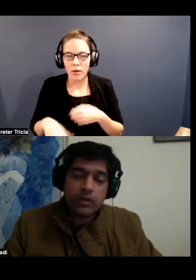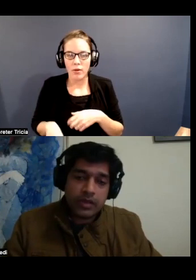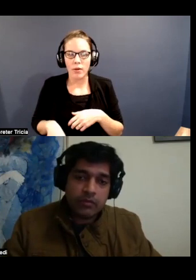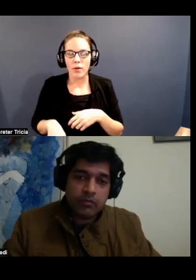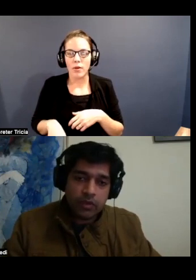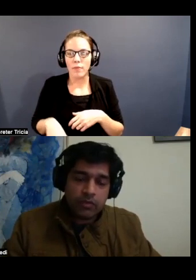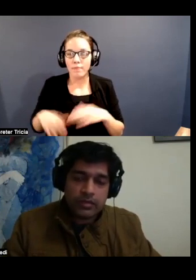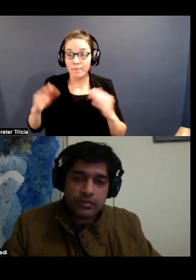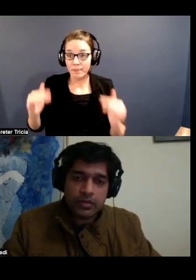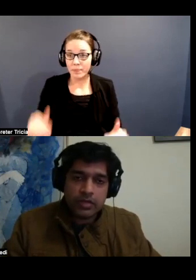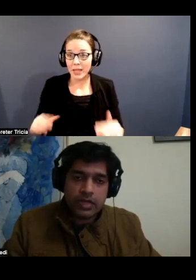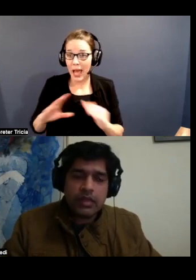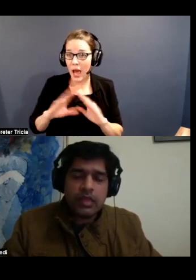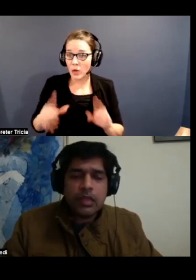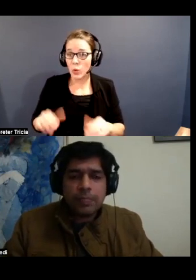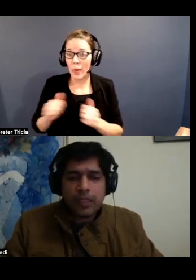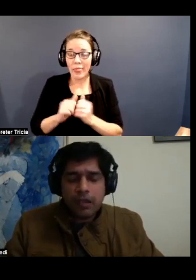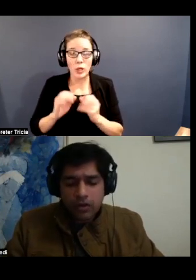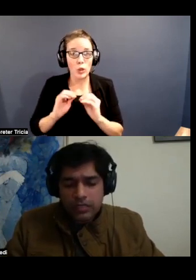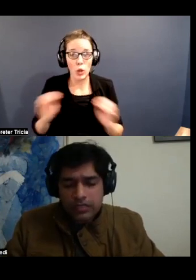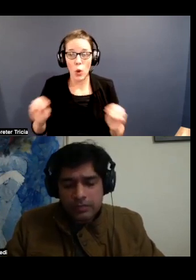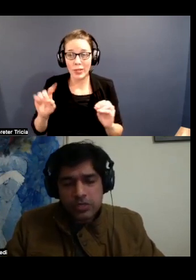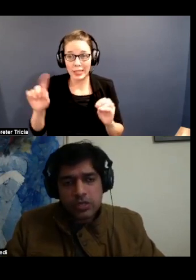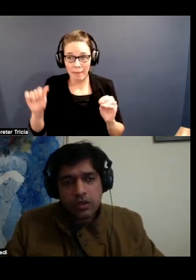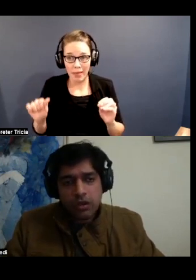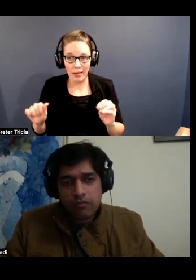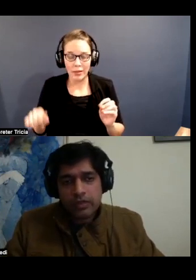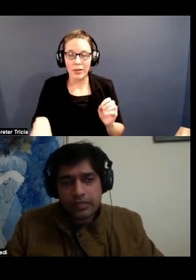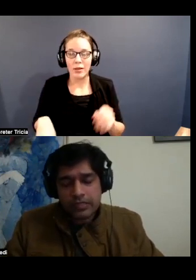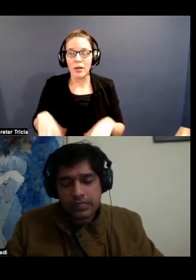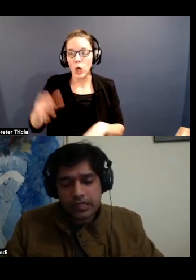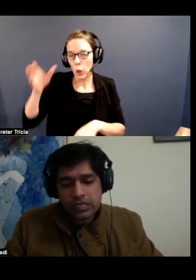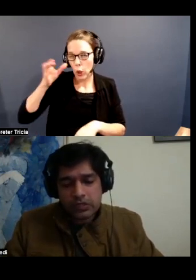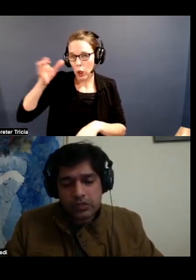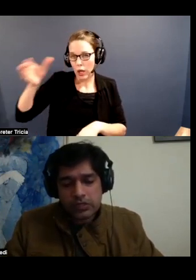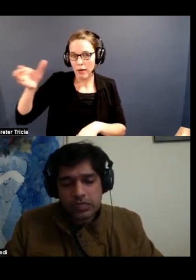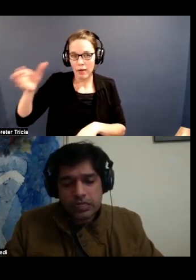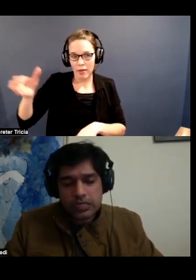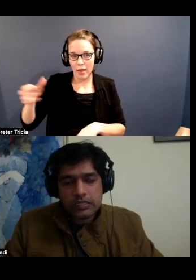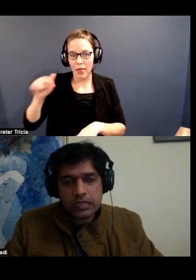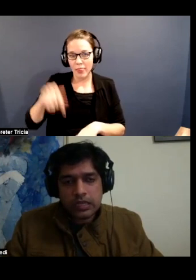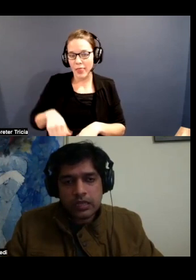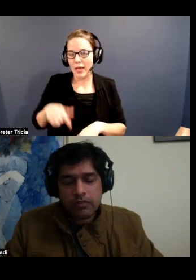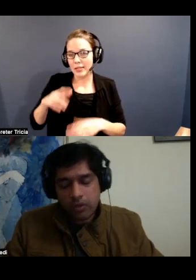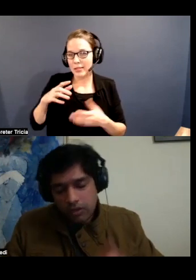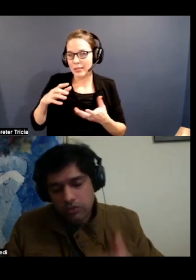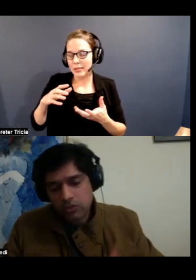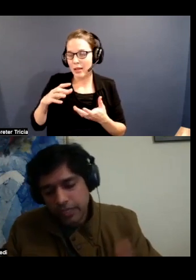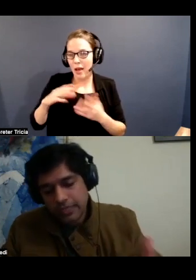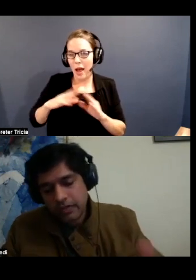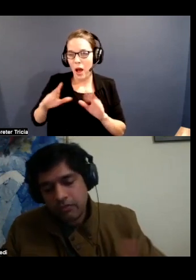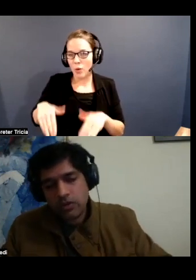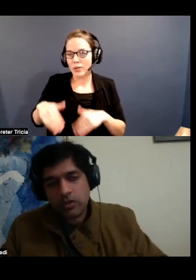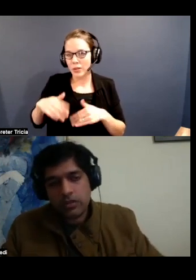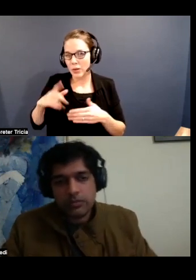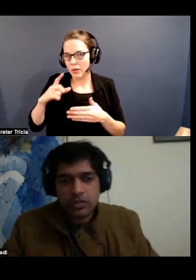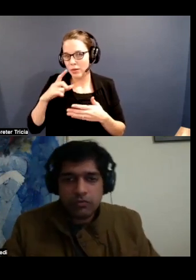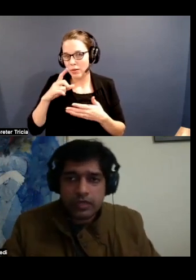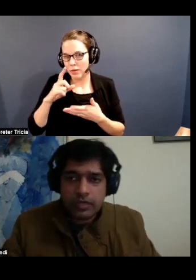Our conception of LTSS household is, we also checked our conception with